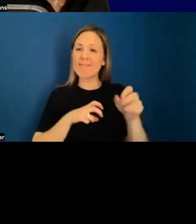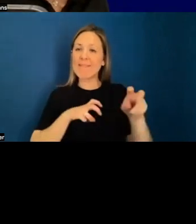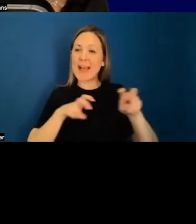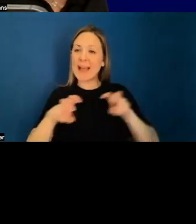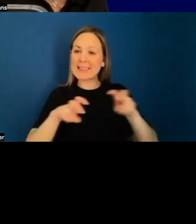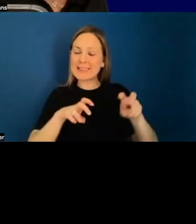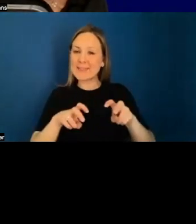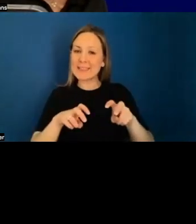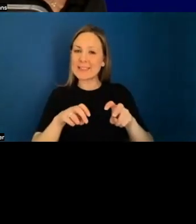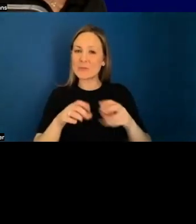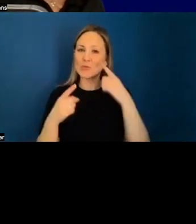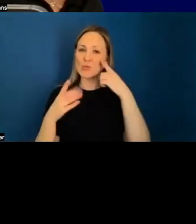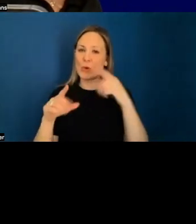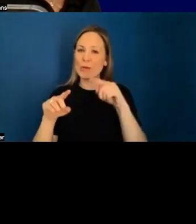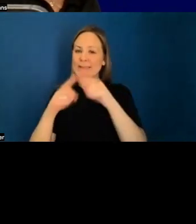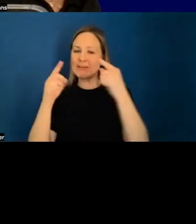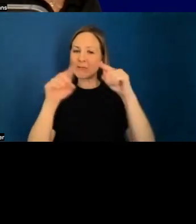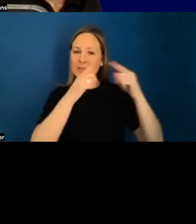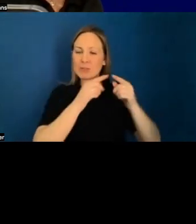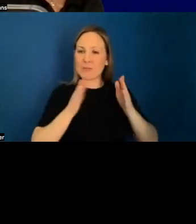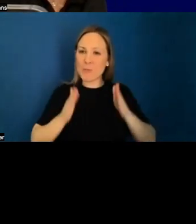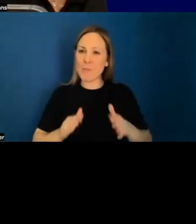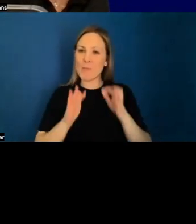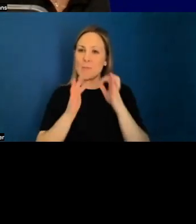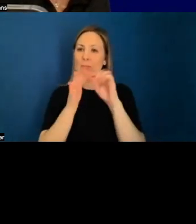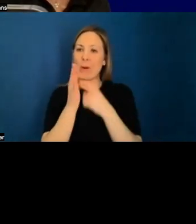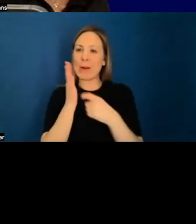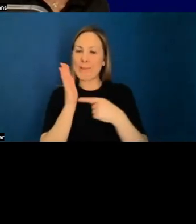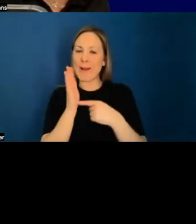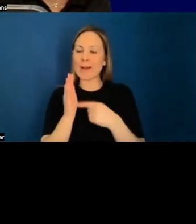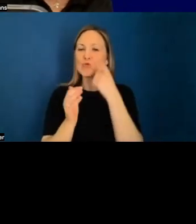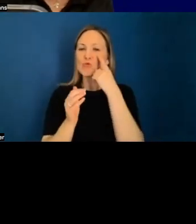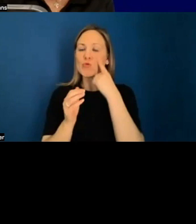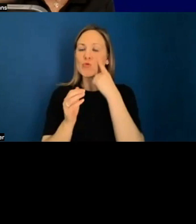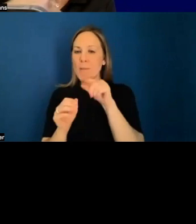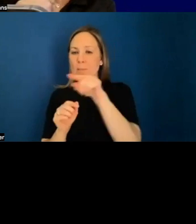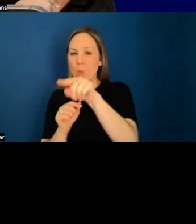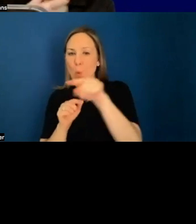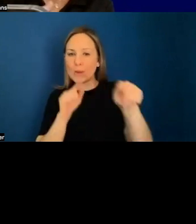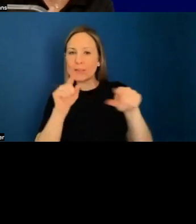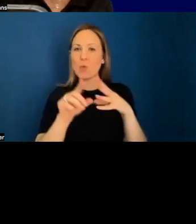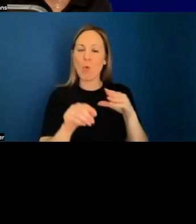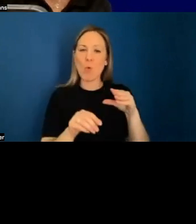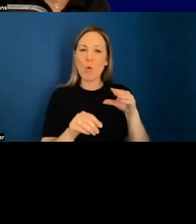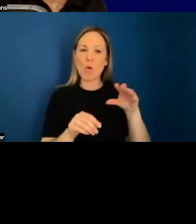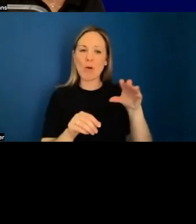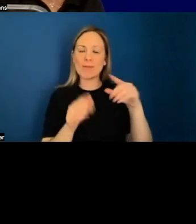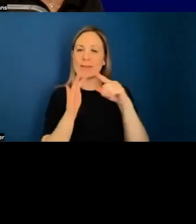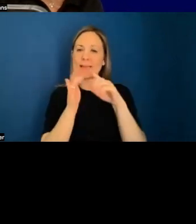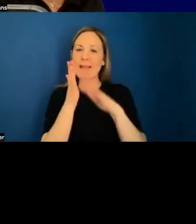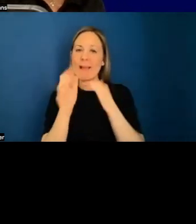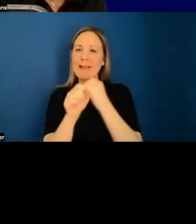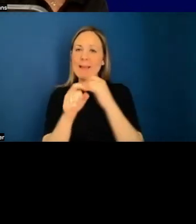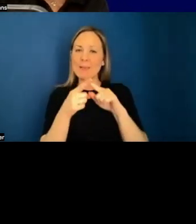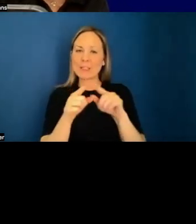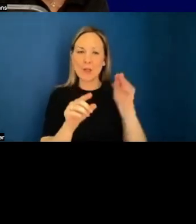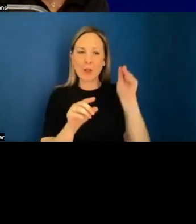body chart and getting them to point to or move to a part on the actual body can be helpful. Playing